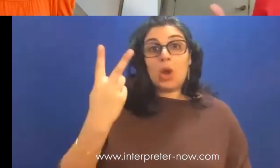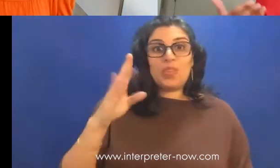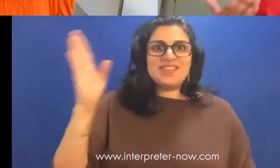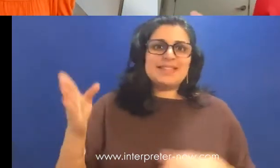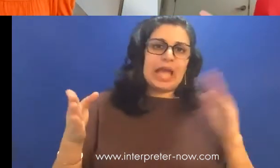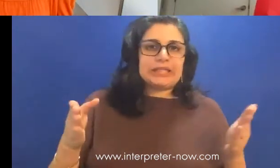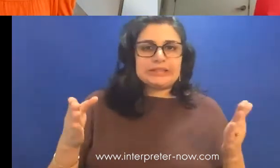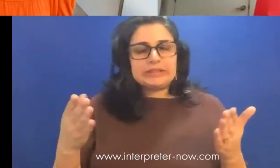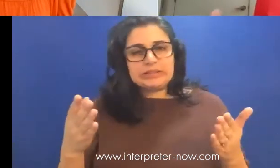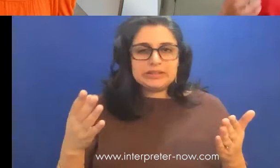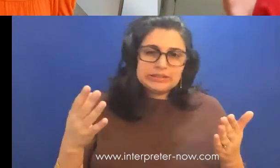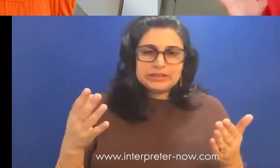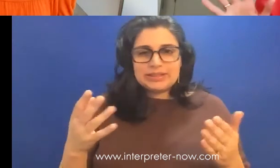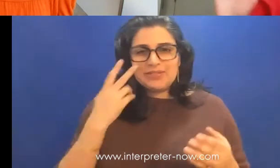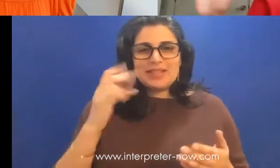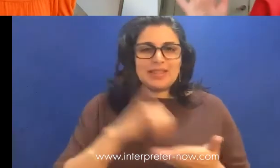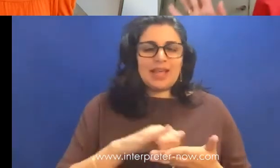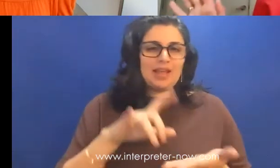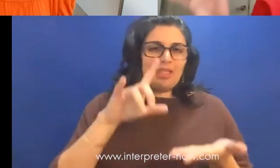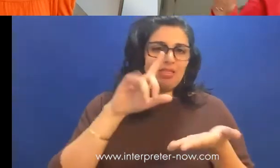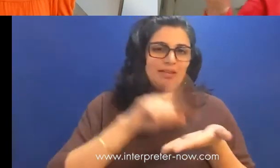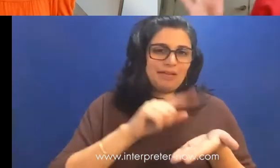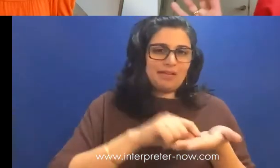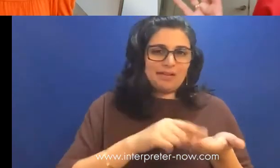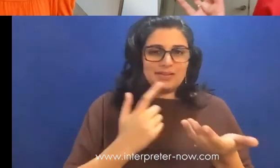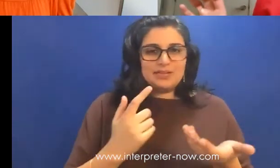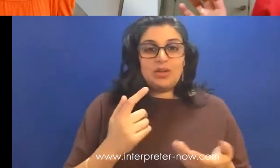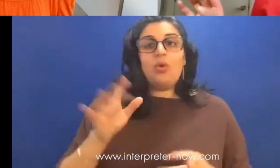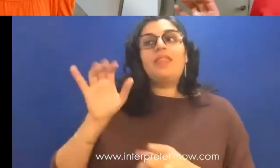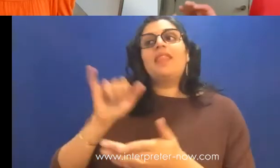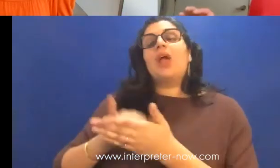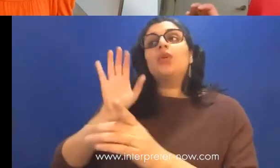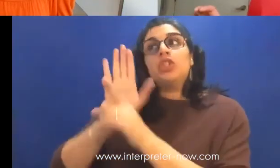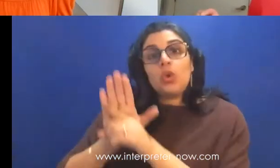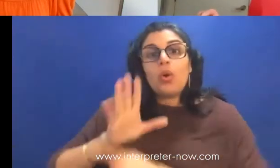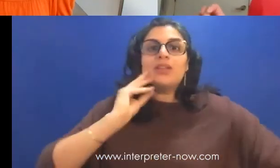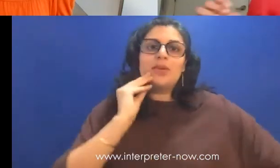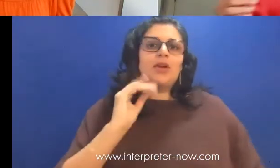it a lot in the media, you know, this sort of like, "Oh, that was your experience, but that's not factual."